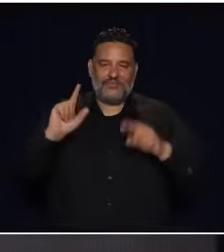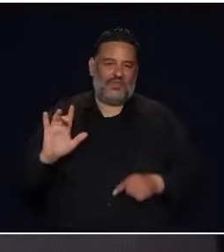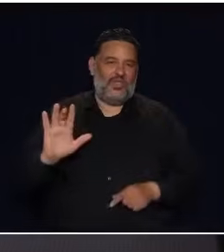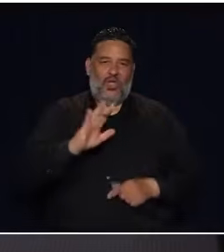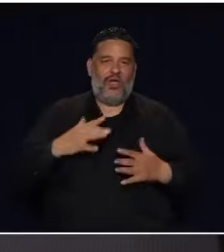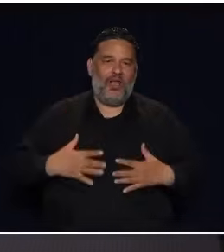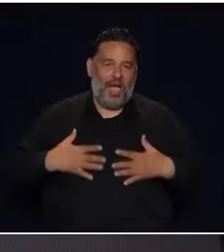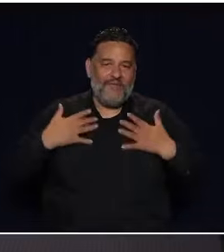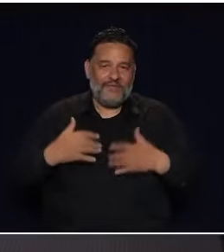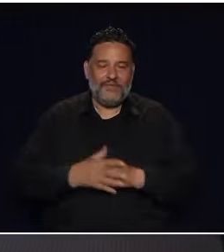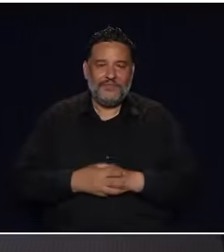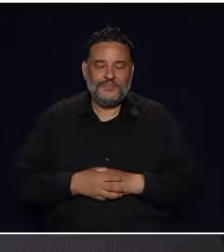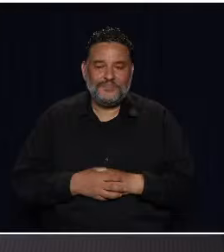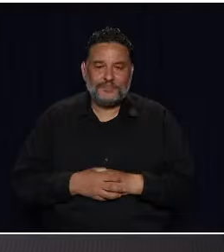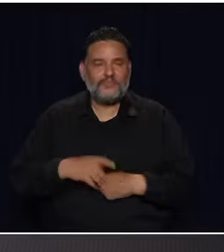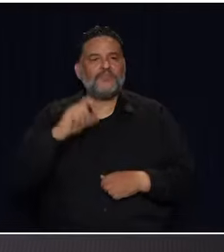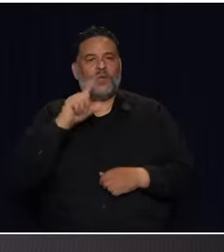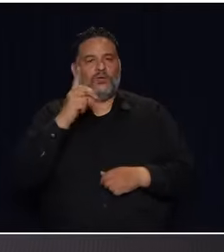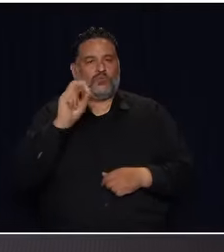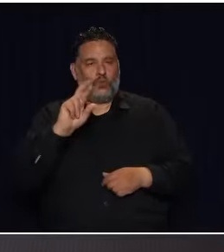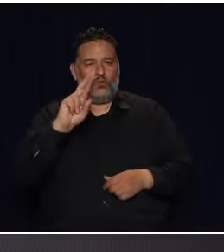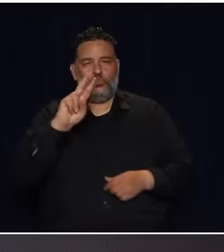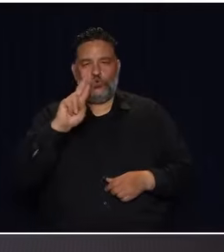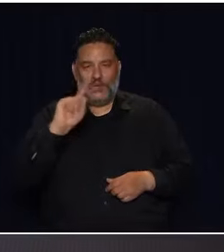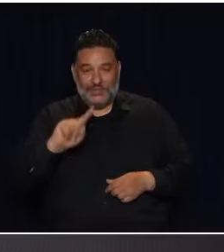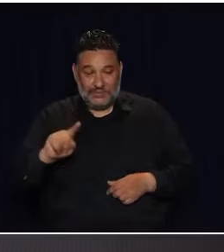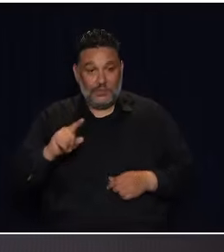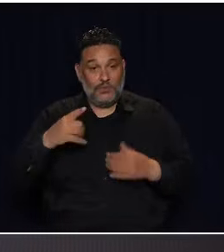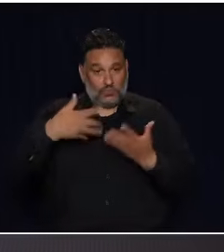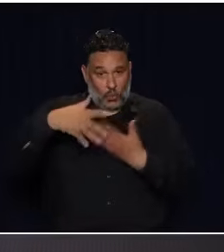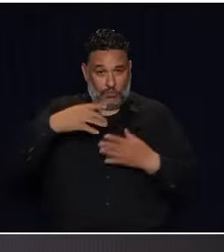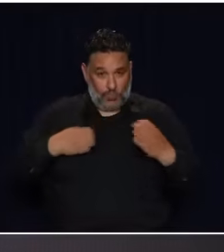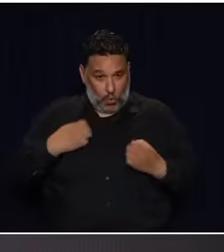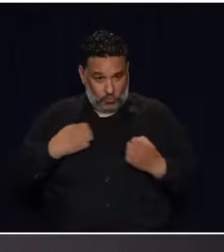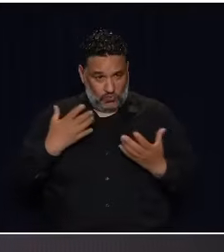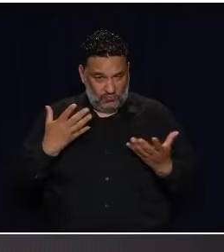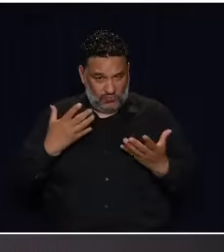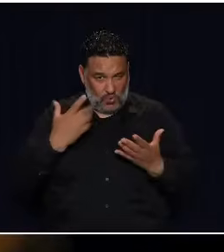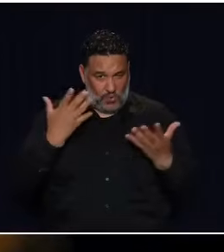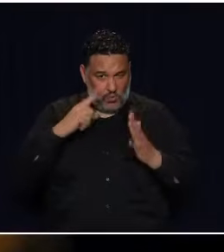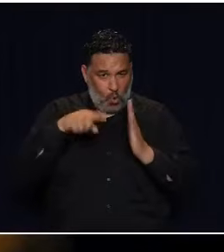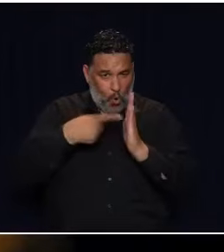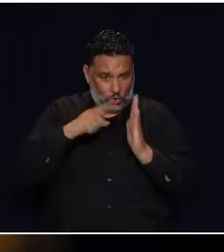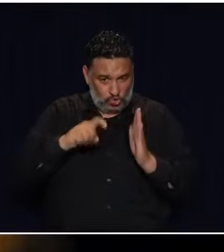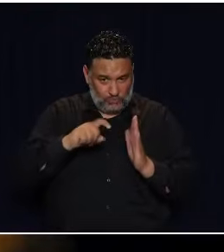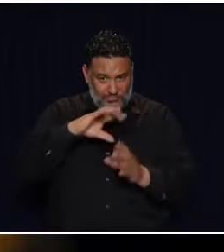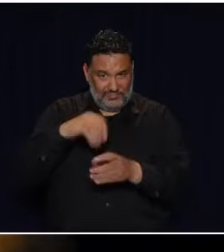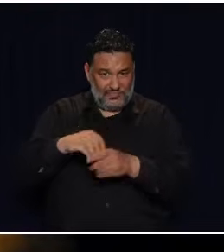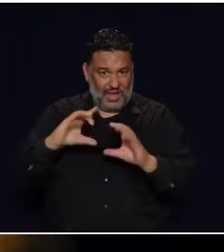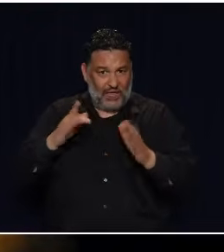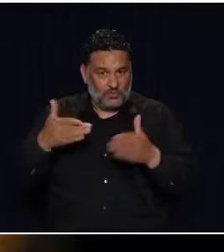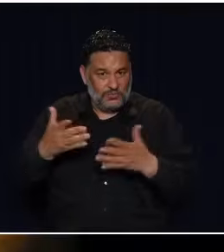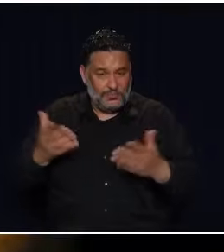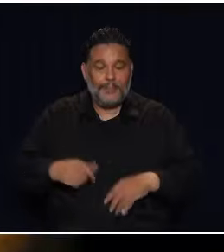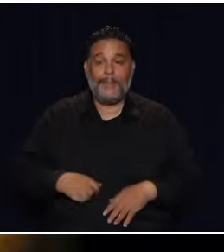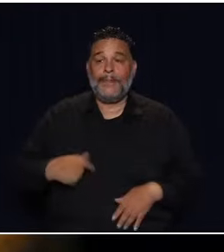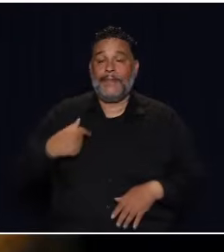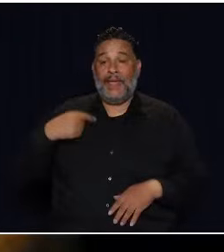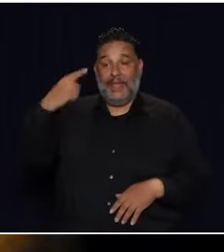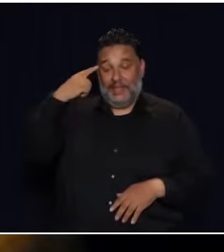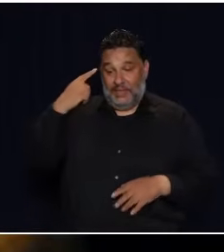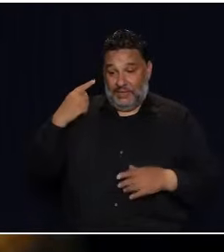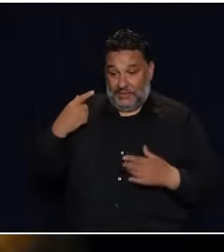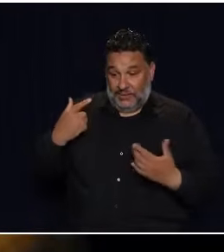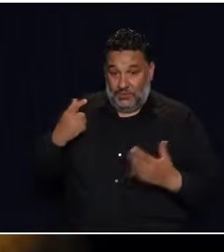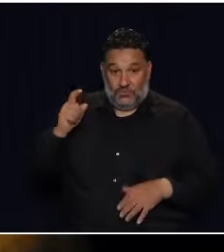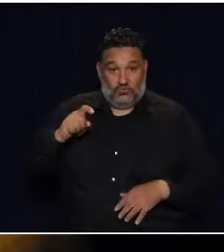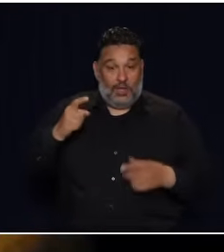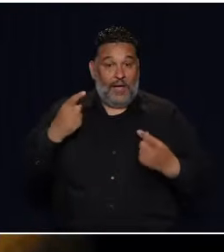THE FOREFRONT, THE ABILITY FOR